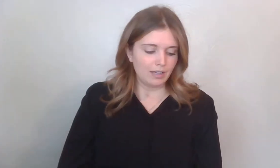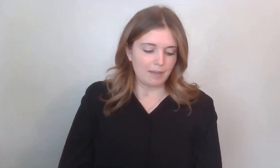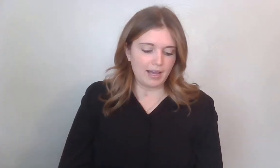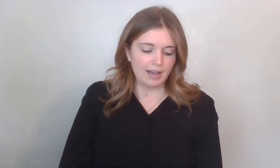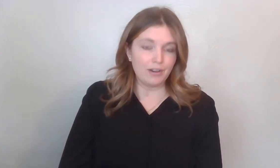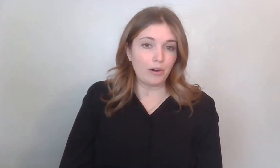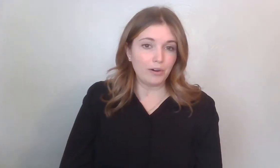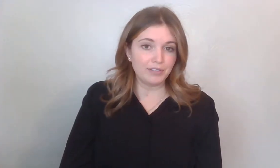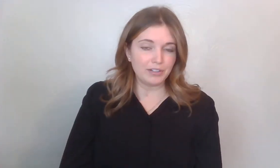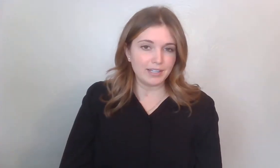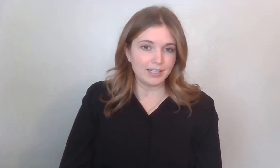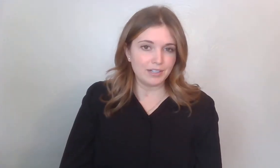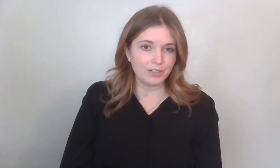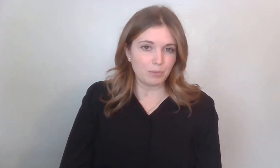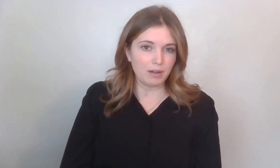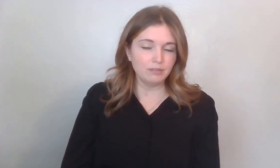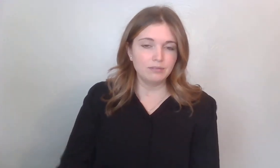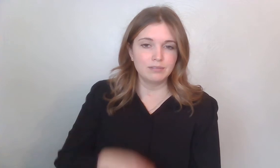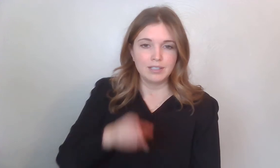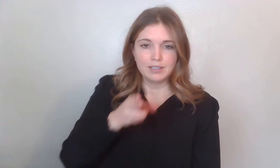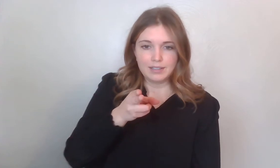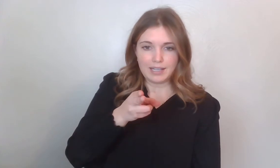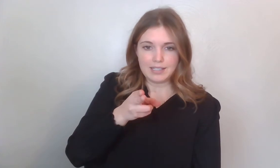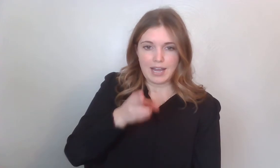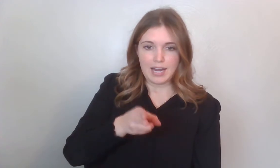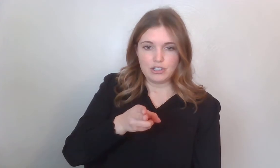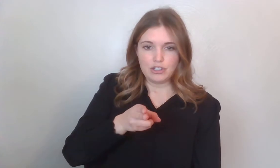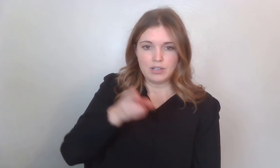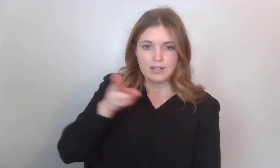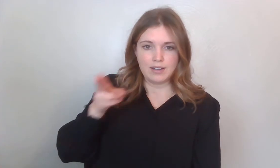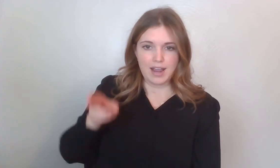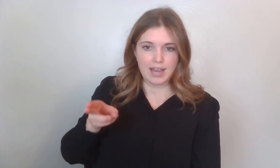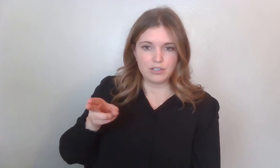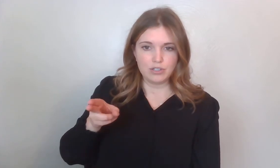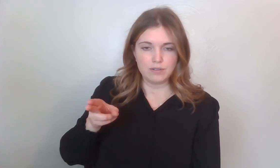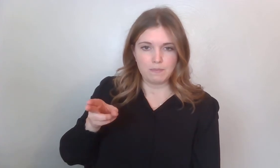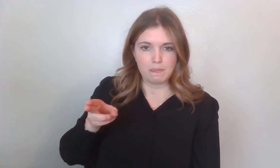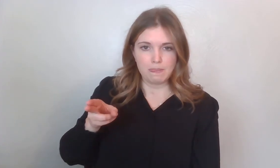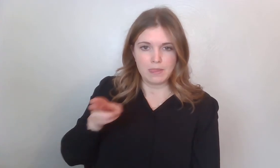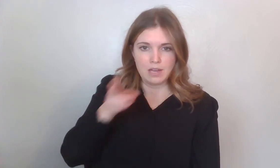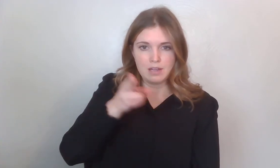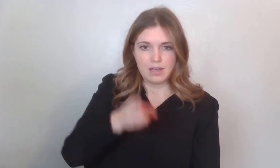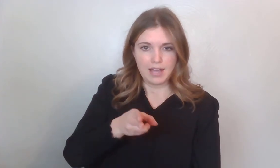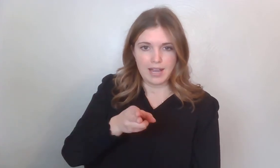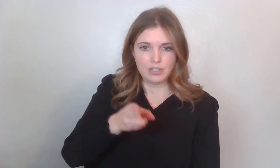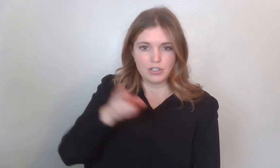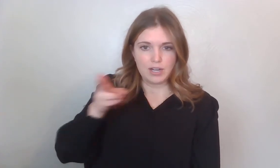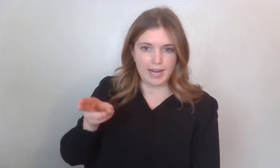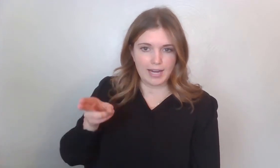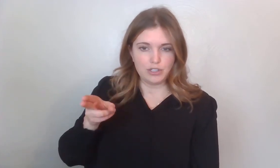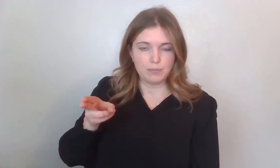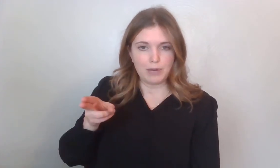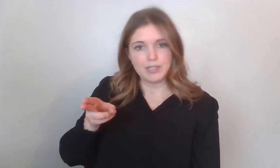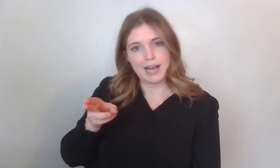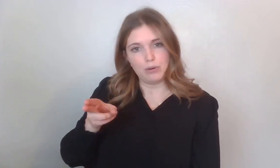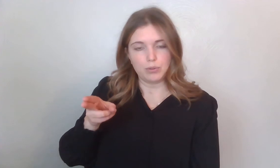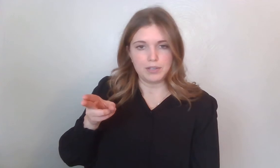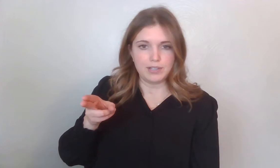I'm going to add HARD OF HEARING in here as well. That's an H H, H H. You bounce out toward your